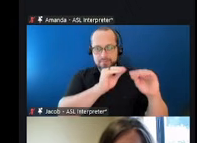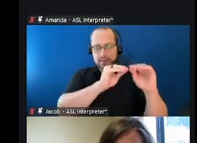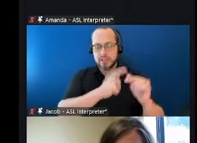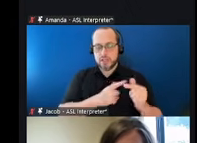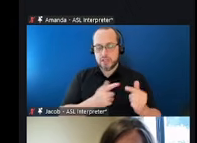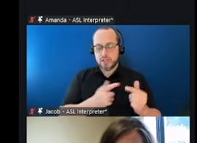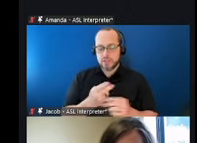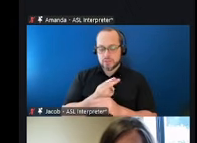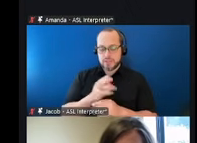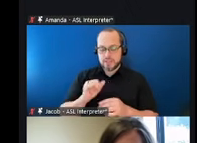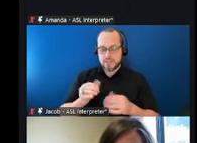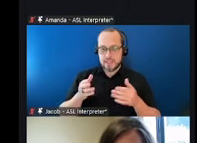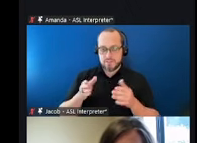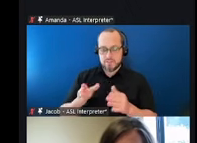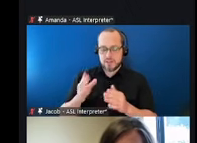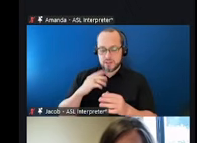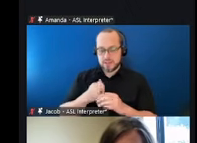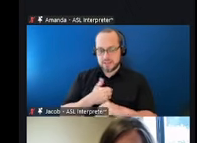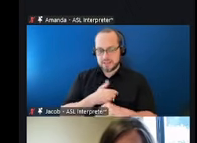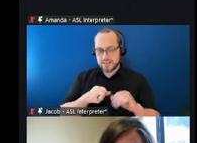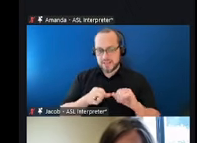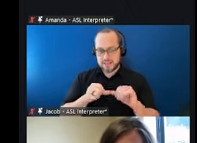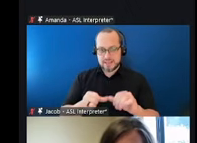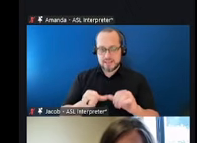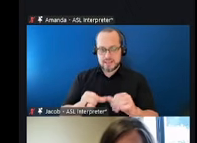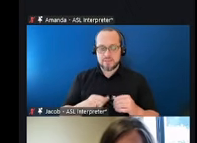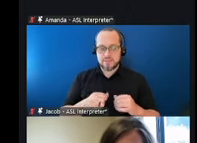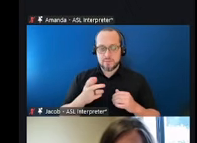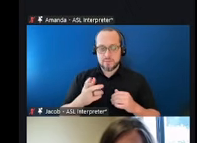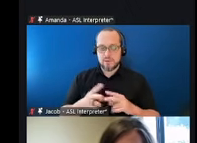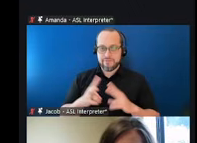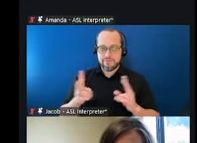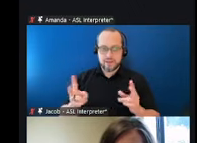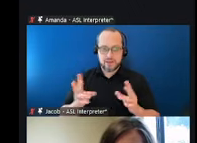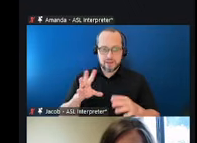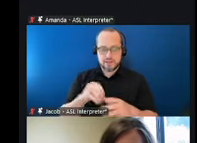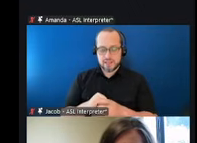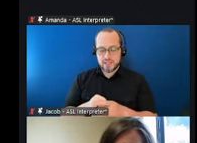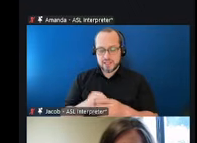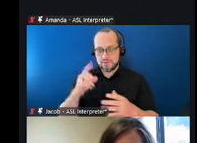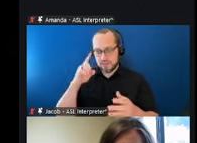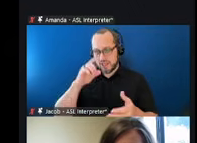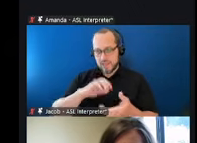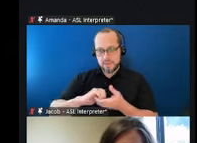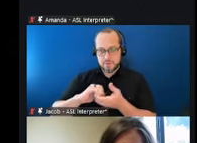build things that last. It will be a very engaged collaborative process with support